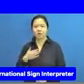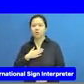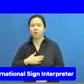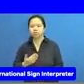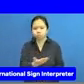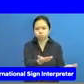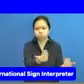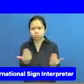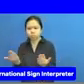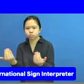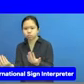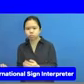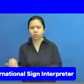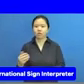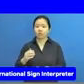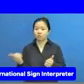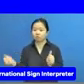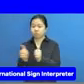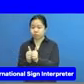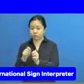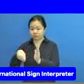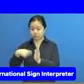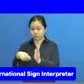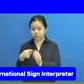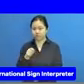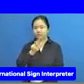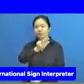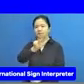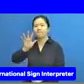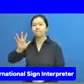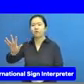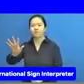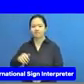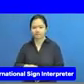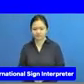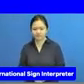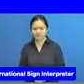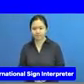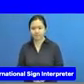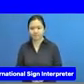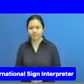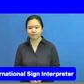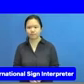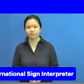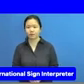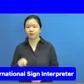and therefore we are looking for new ideas and for proposals which will have a long lasting impact on the performing arts sector.